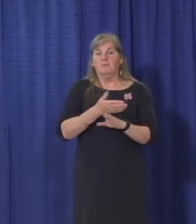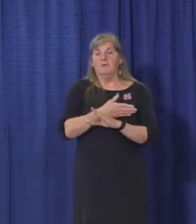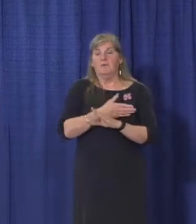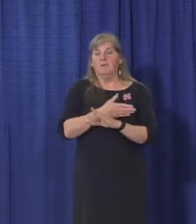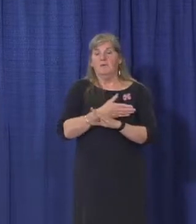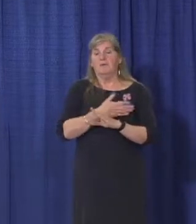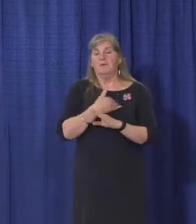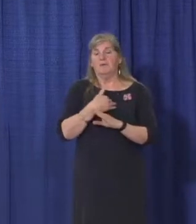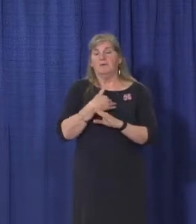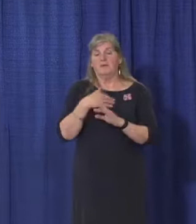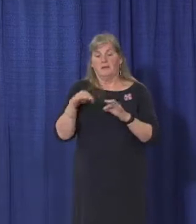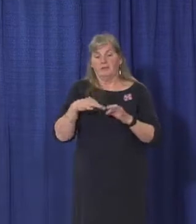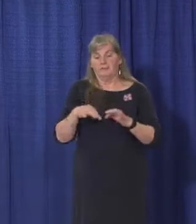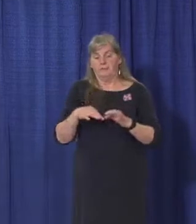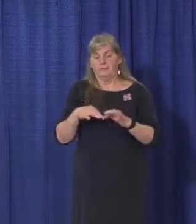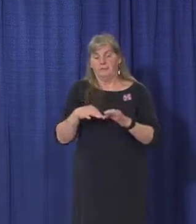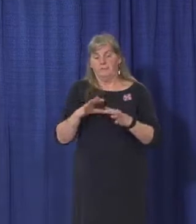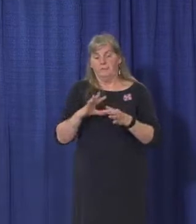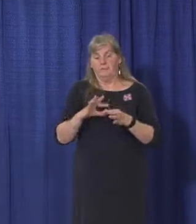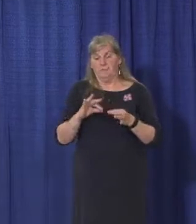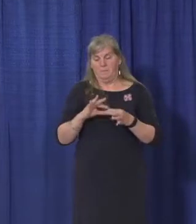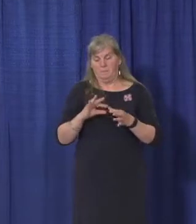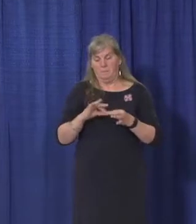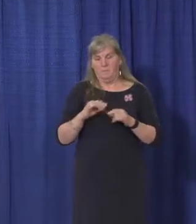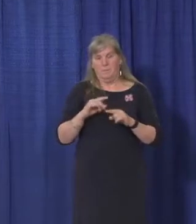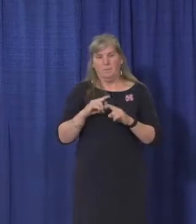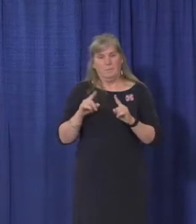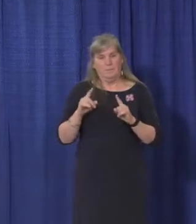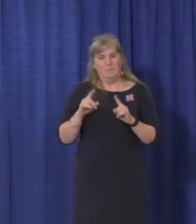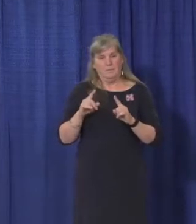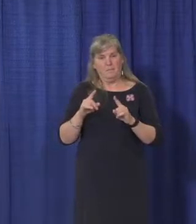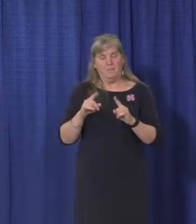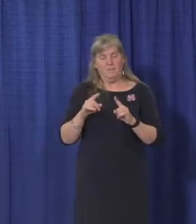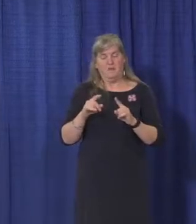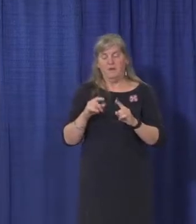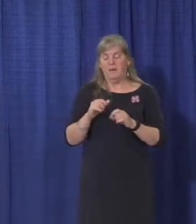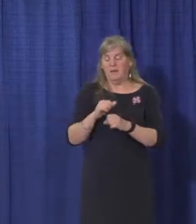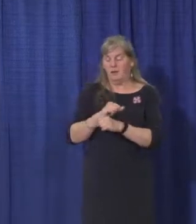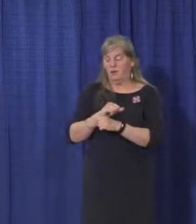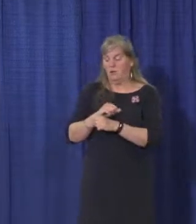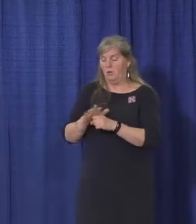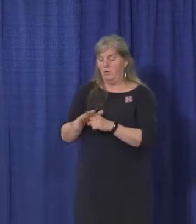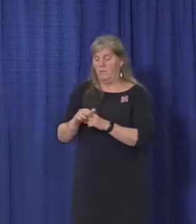I've said it many times but whether we are in an outbreak or